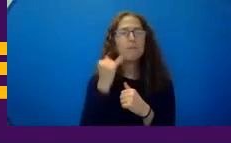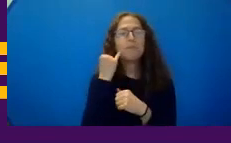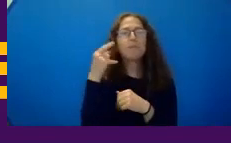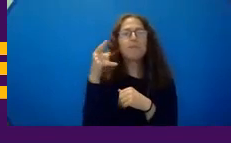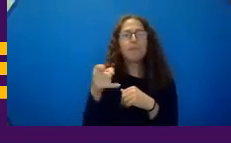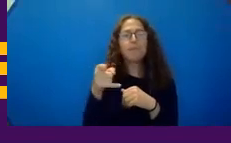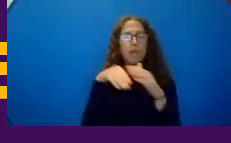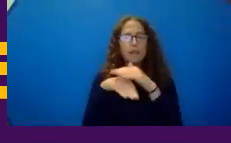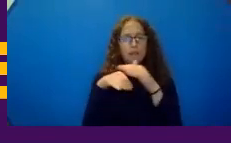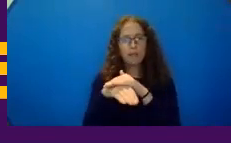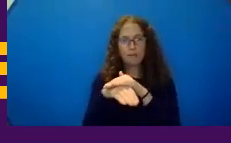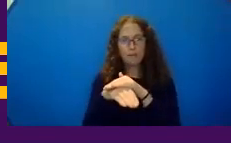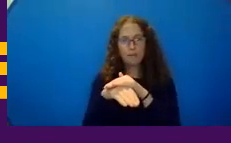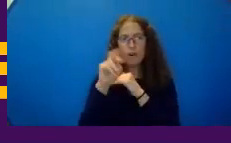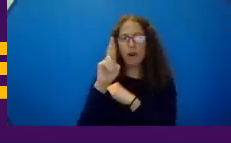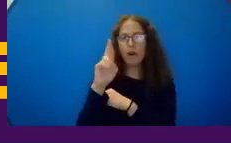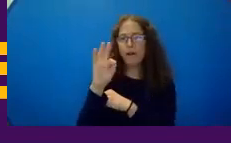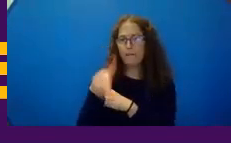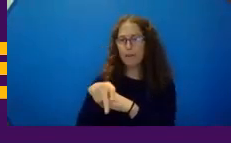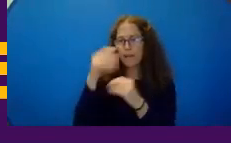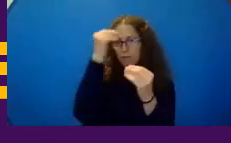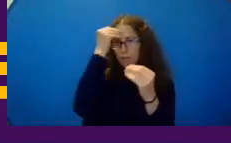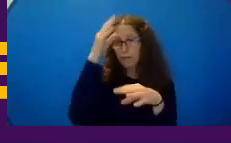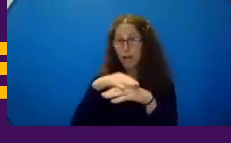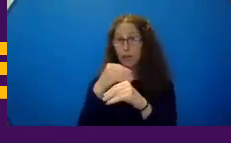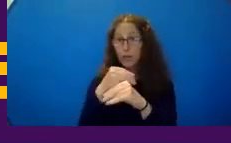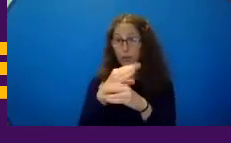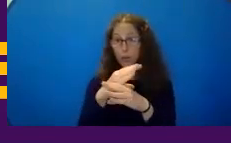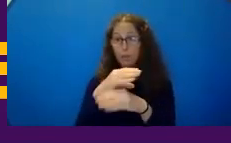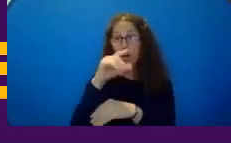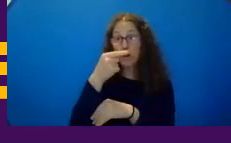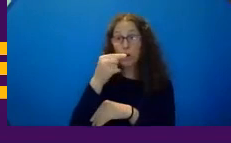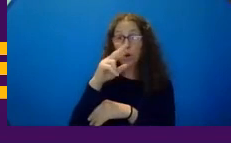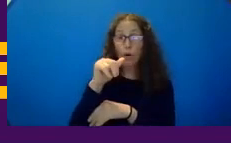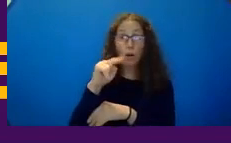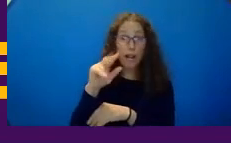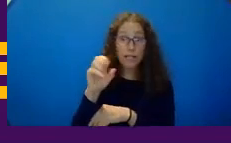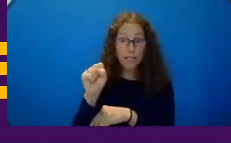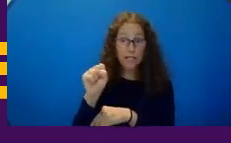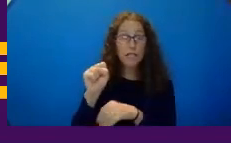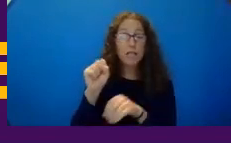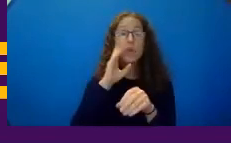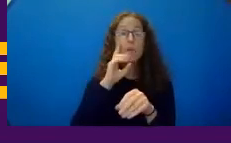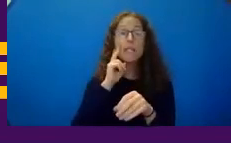TO TRAVEL AND CONDUCT THE ASSESSMENT